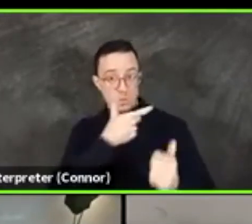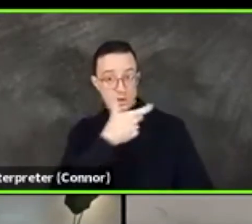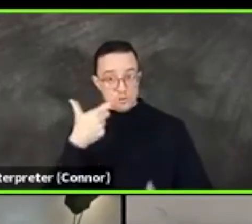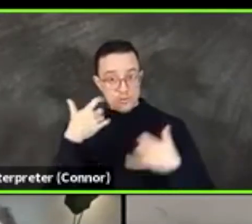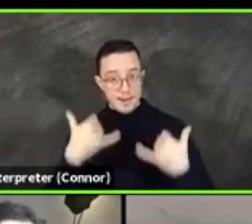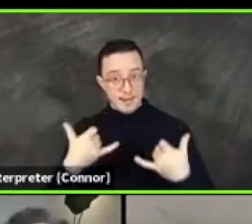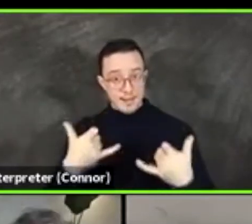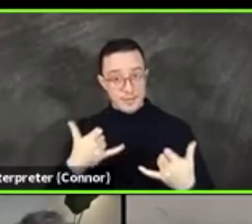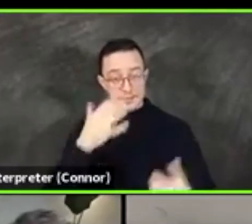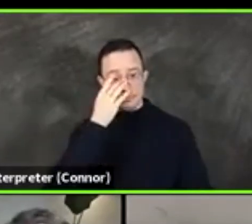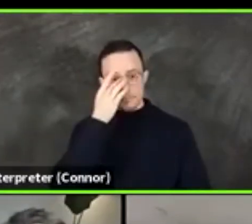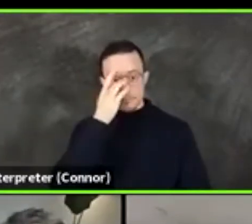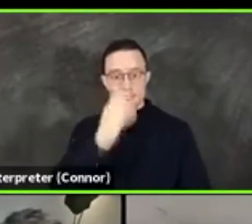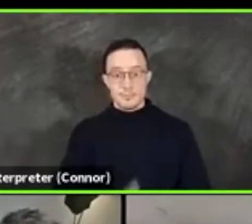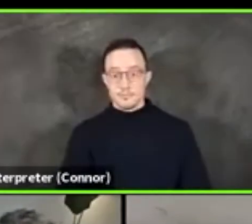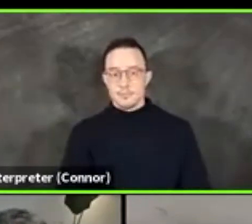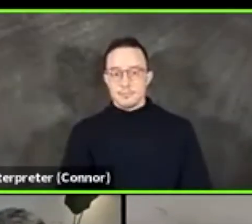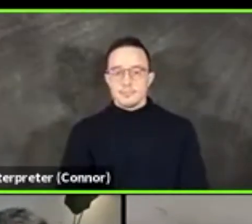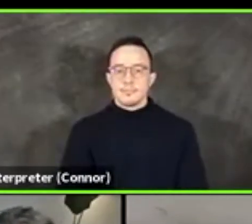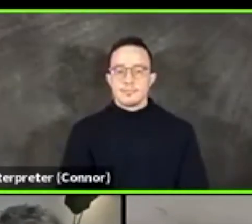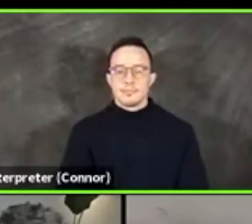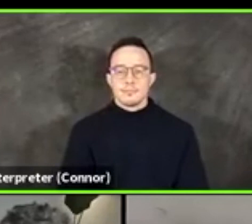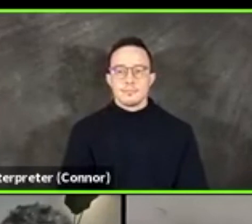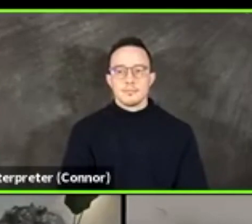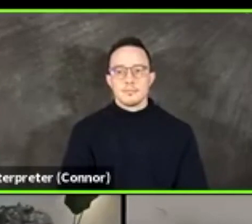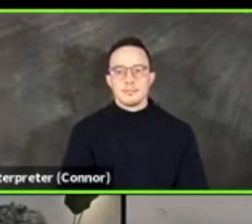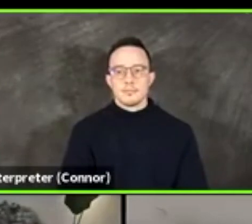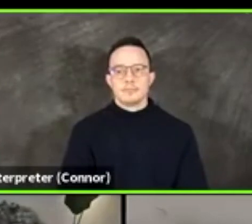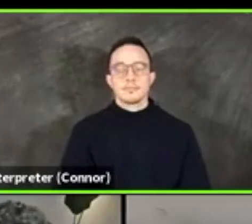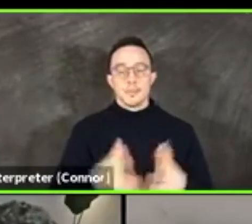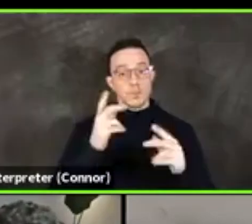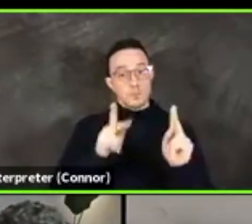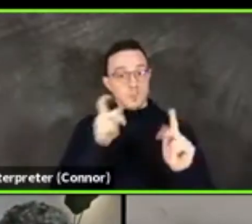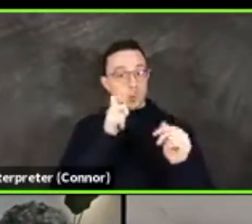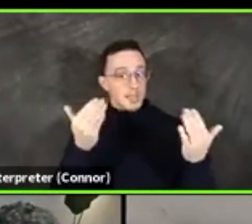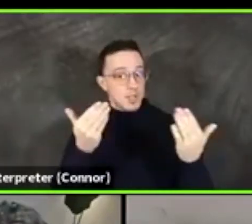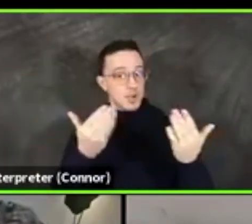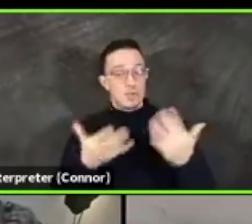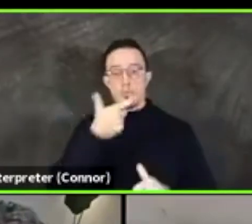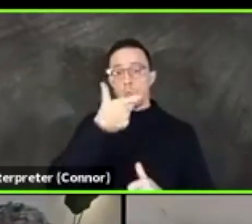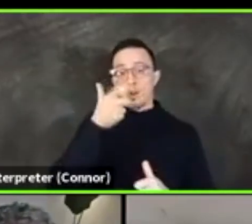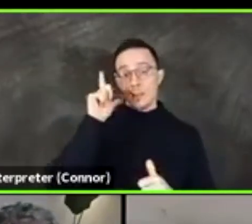IN WHO IS GATHERED HERE, WHO MIGHT WATCH THIS IN THE FUTURE, AND FOR THOSE OF US HERE AS WELL. TO THINK FORWARD AND MAYBE THERE